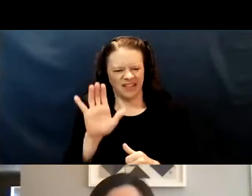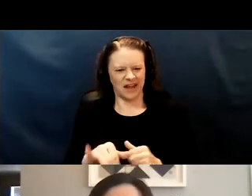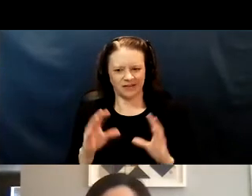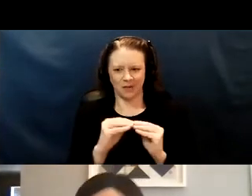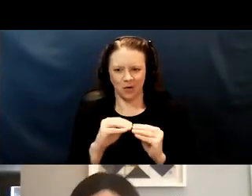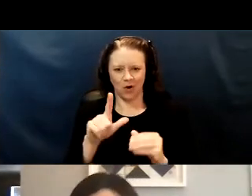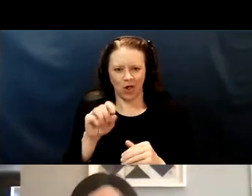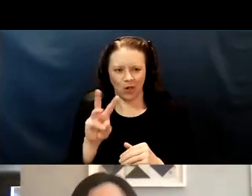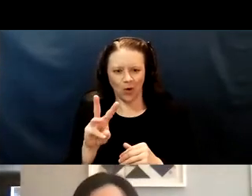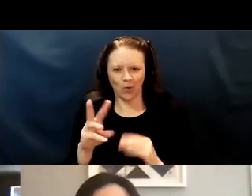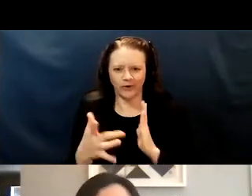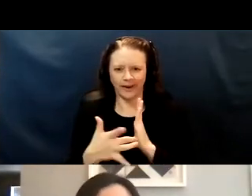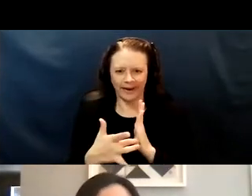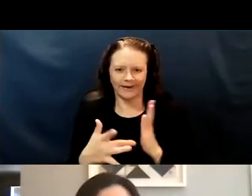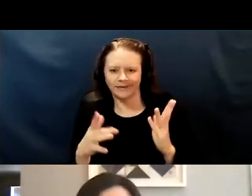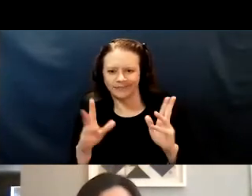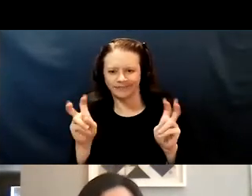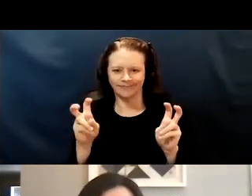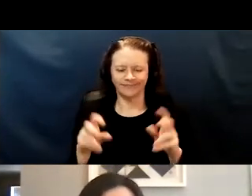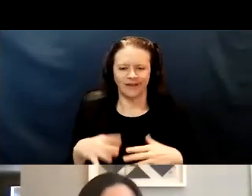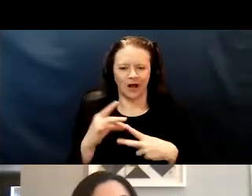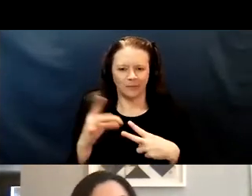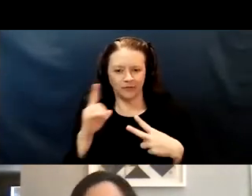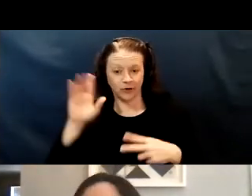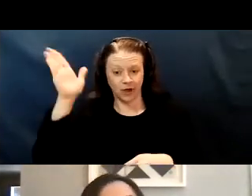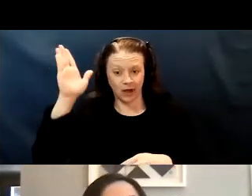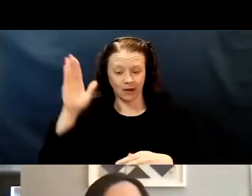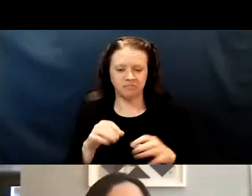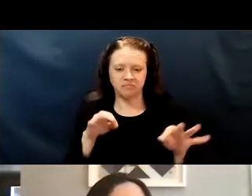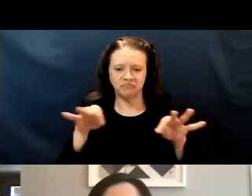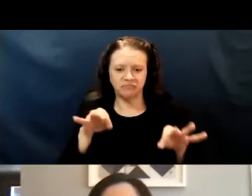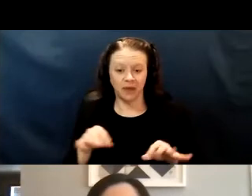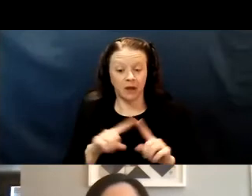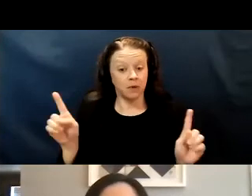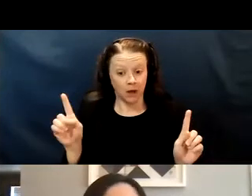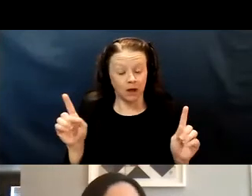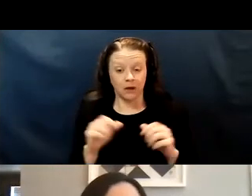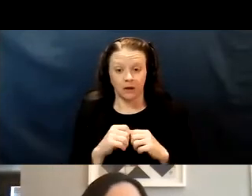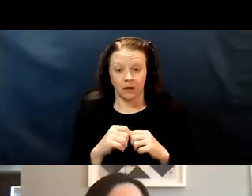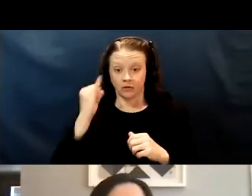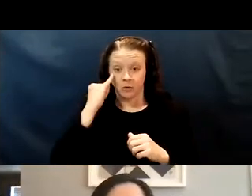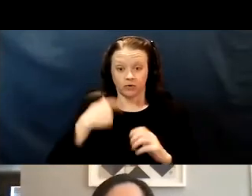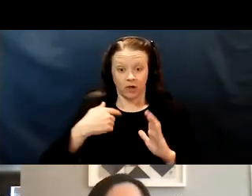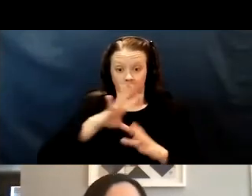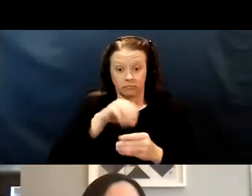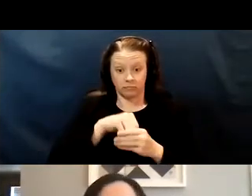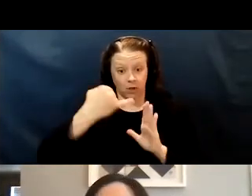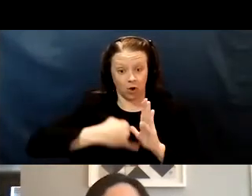for talks to just make sure that you're describing it that way. But if there is -- if I was an art museum sharing a lot of